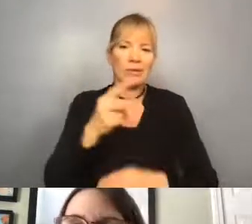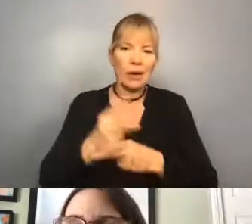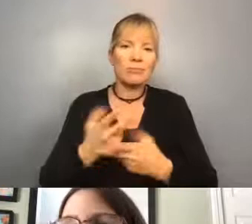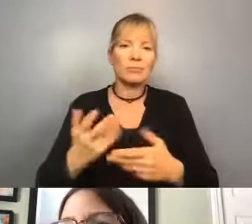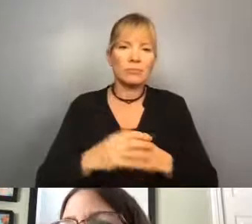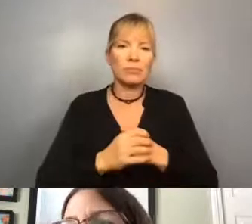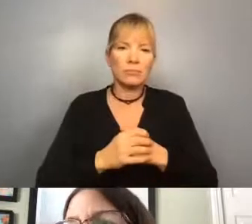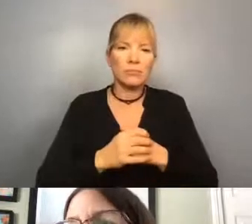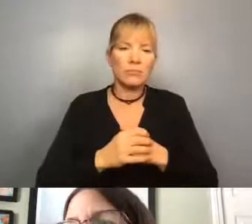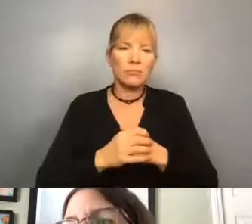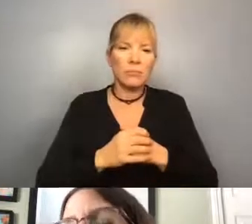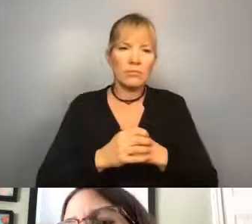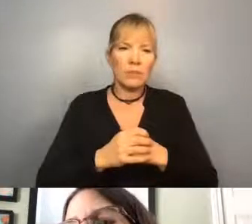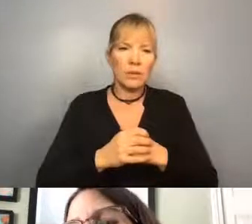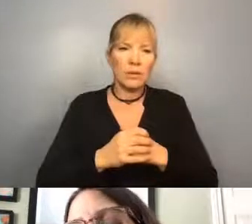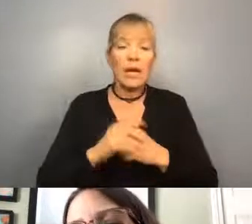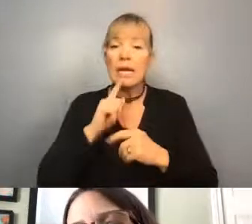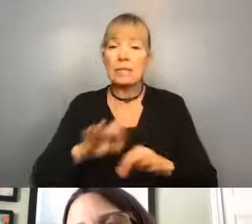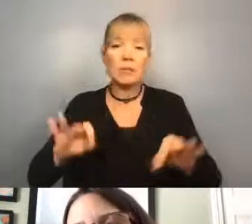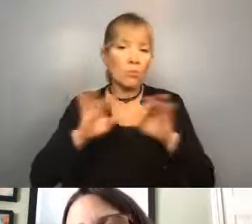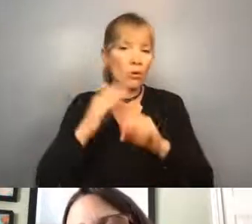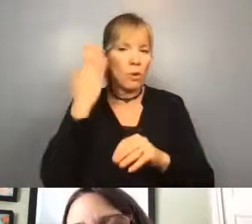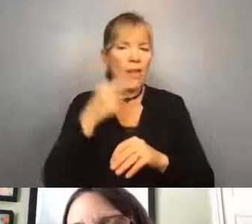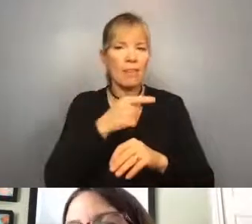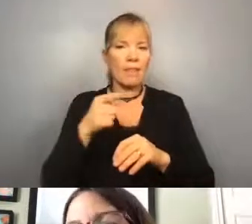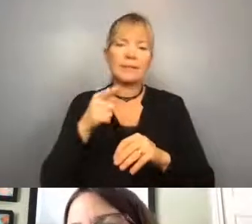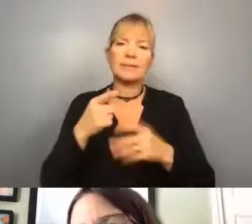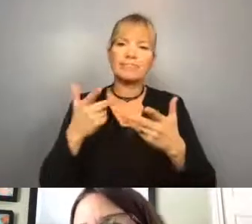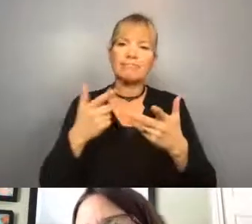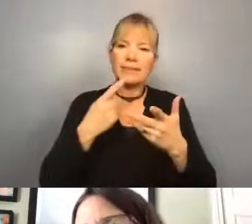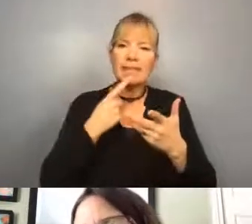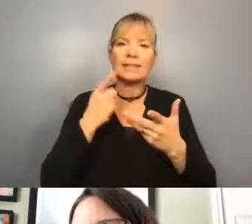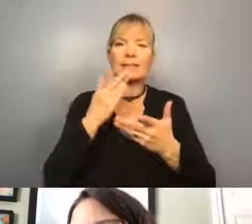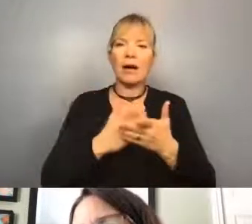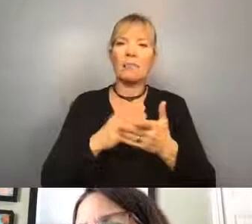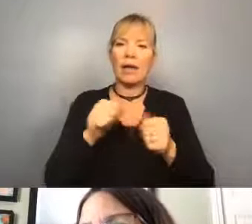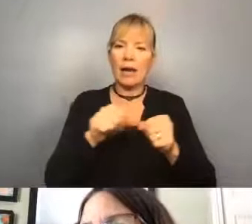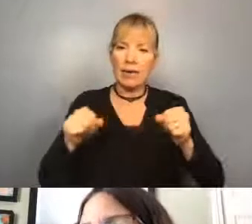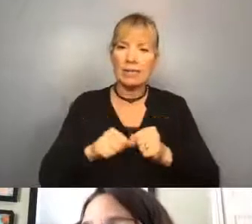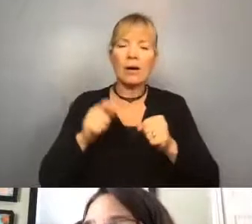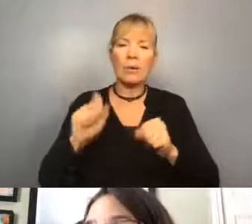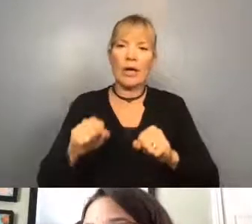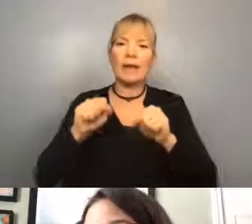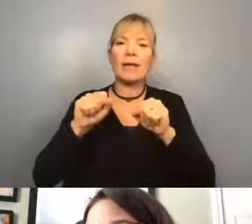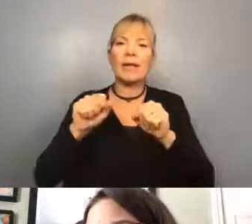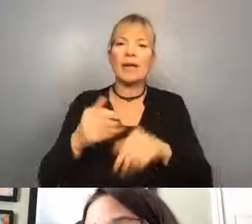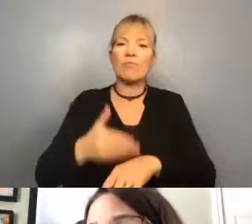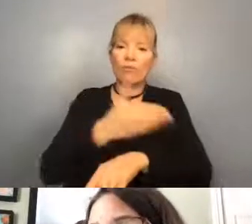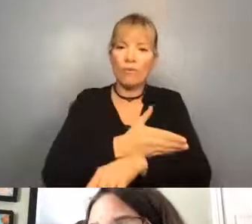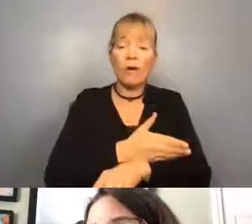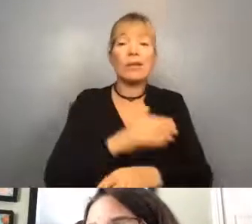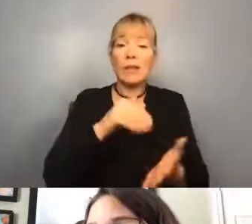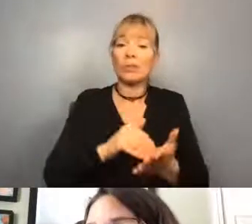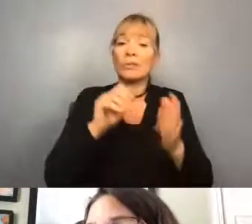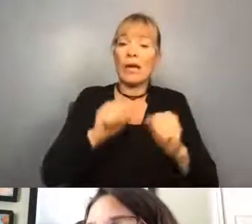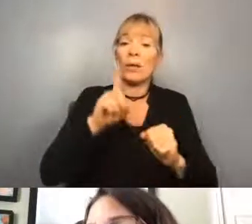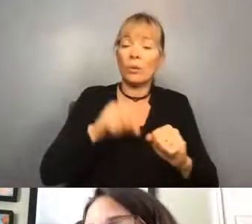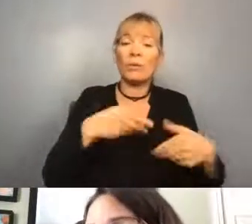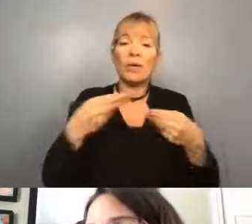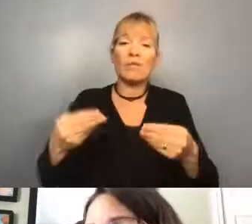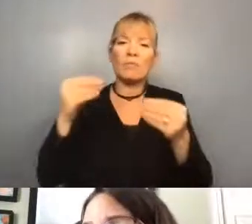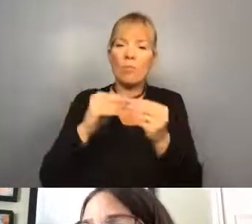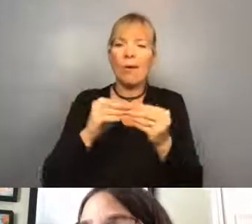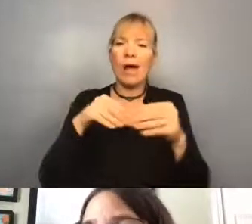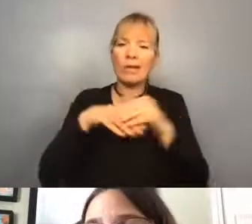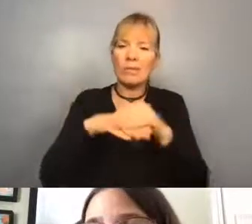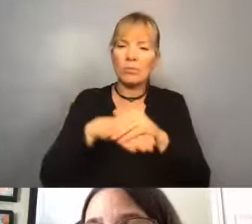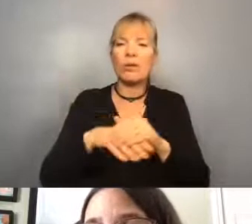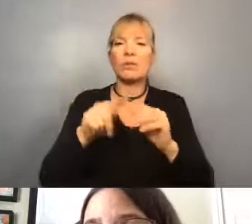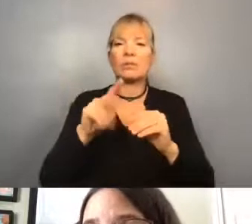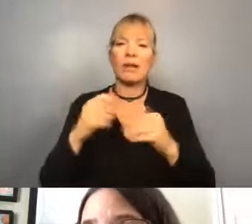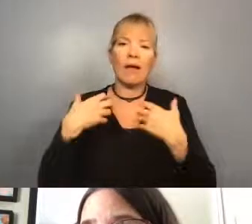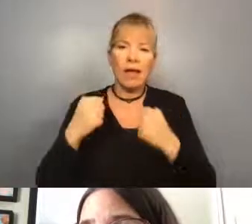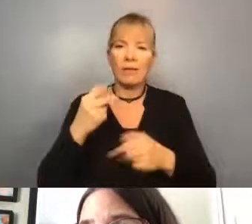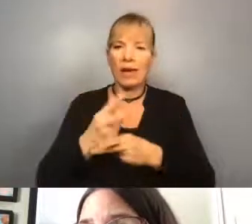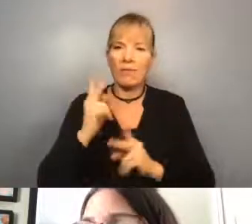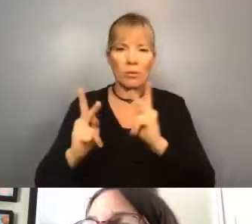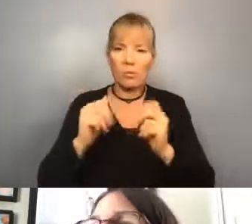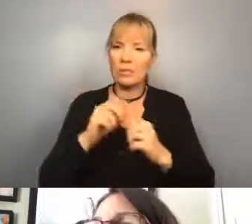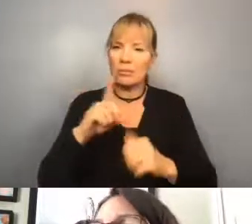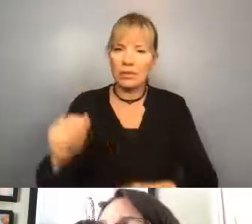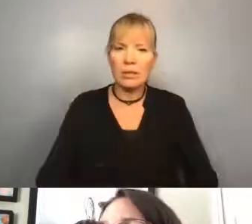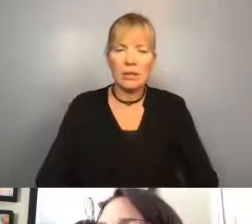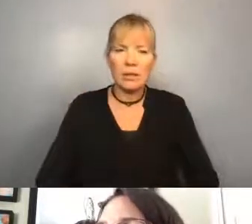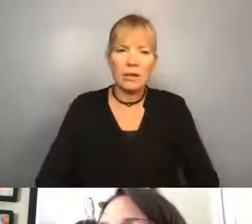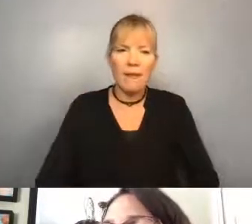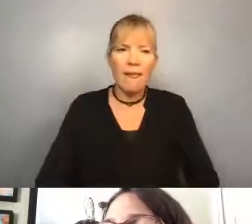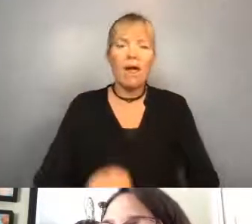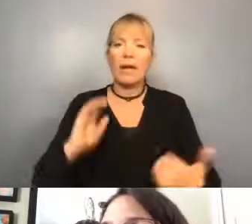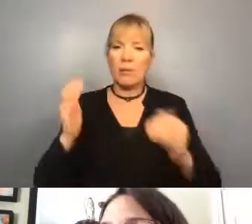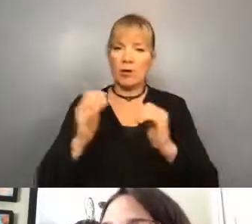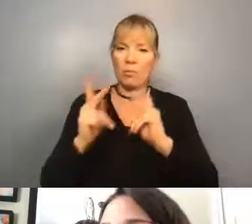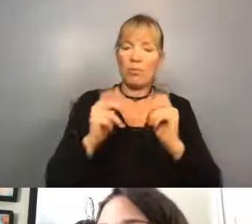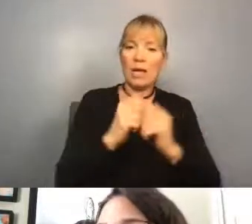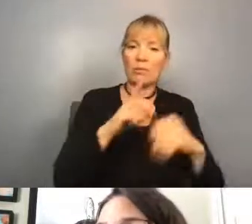Now, looking at a few of the specific items about the patient experience of care, which are important because they suggest some actionable areas for improvement that providers can do to provide more accessible telehealthcare for people with disabilities. Compared to people without